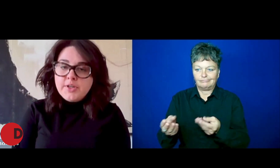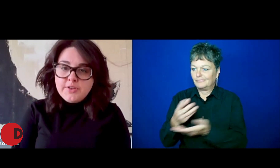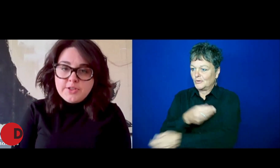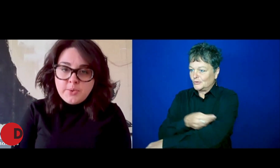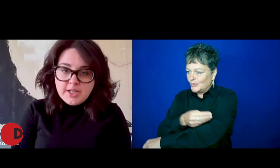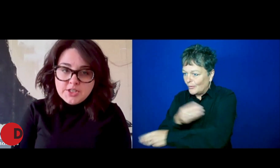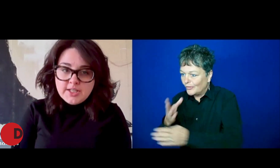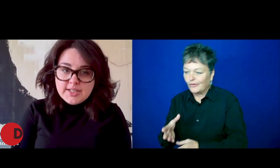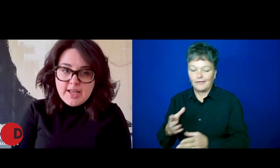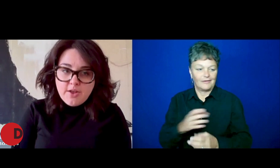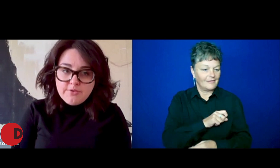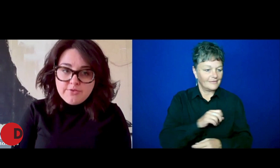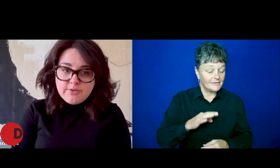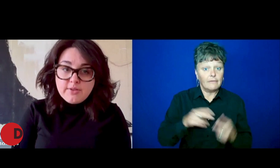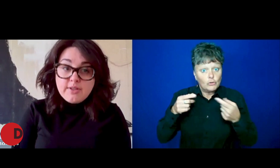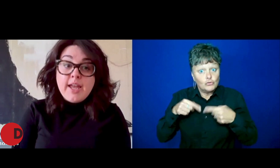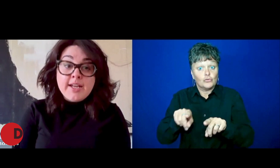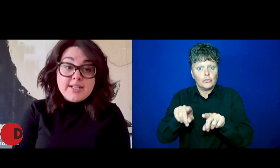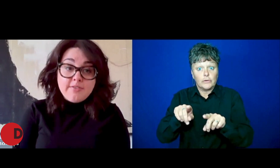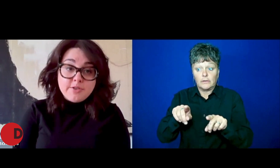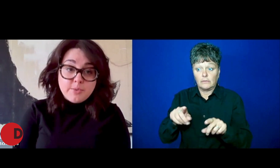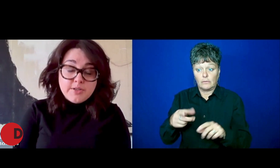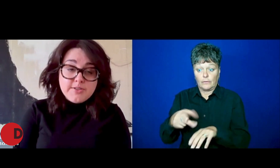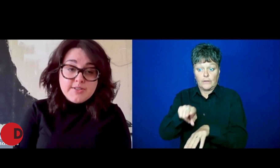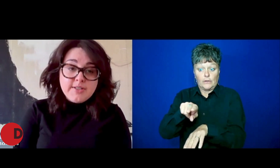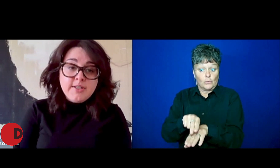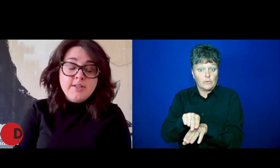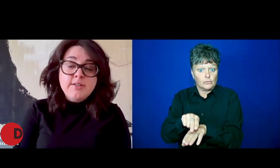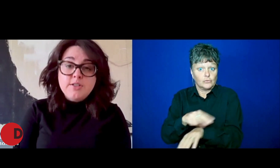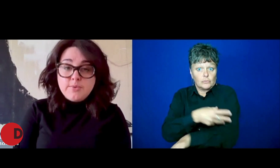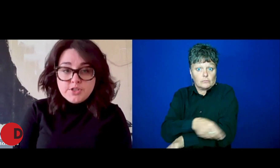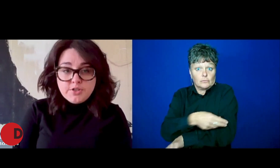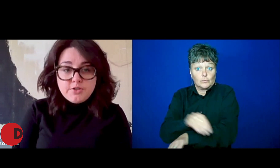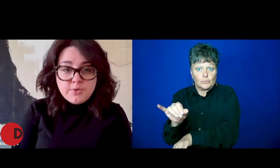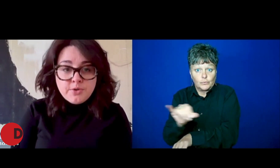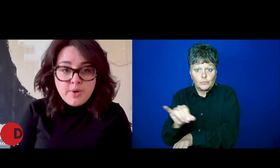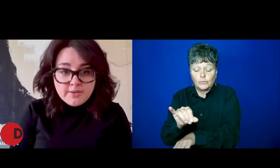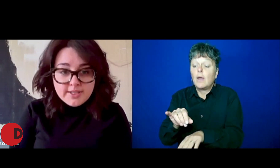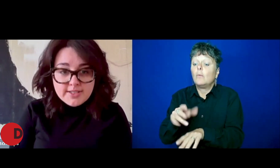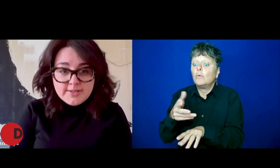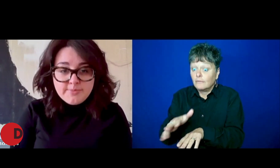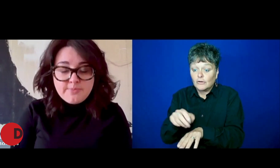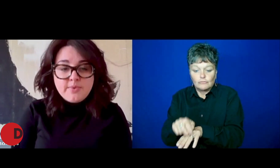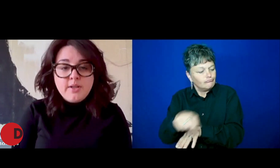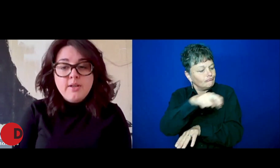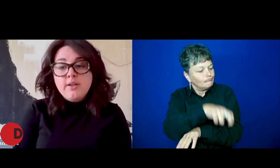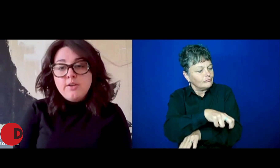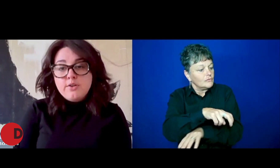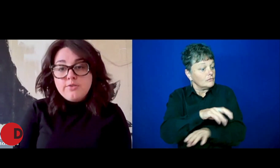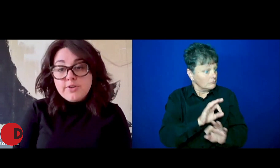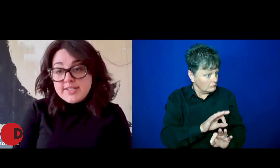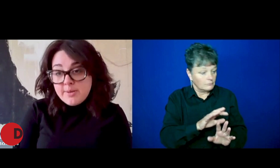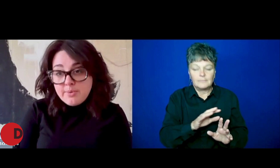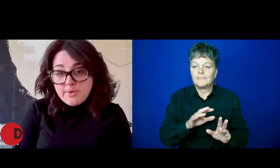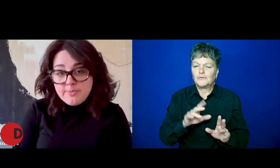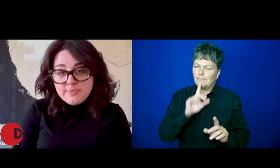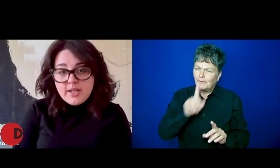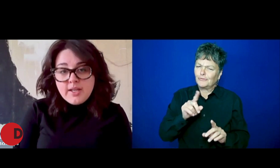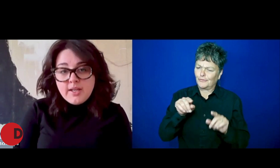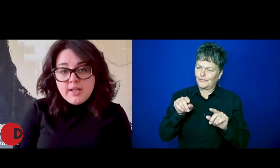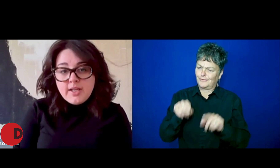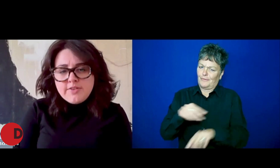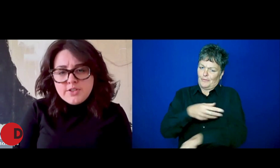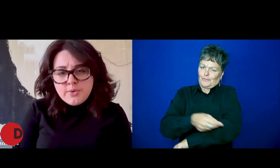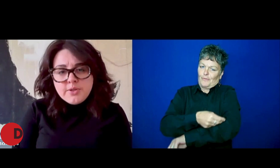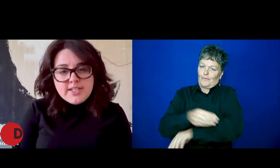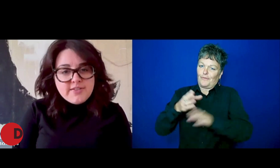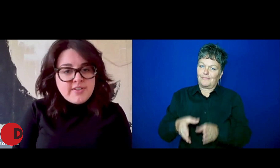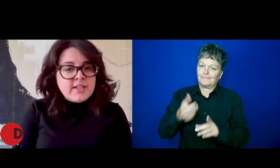information materials and donor screening questionnaire, interpreters